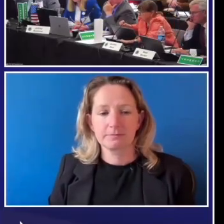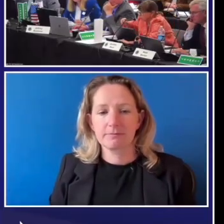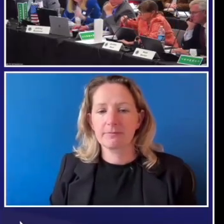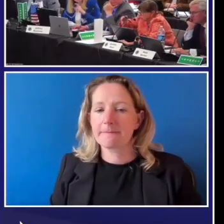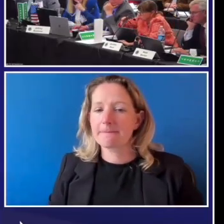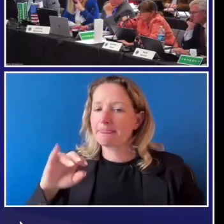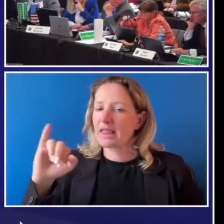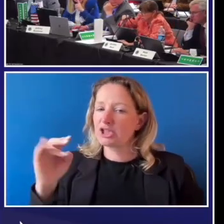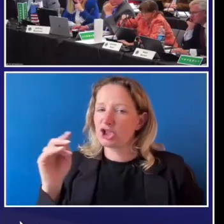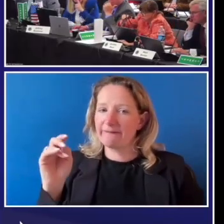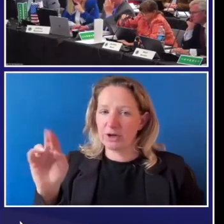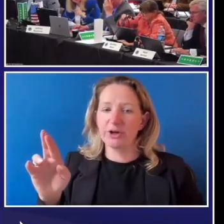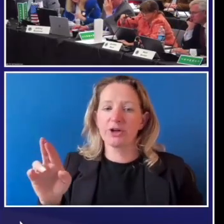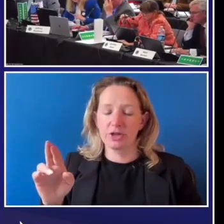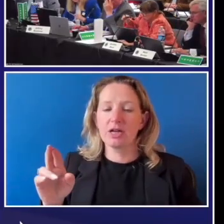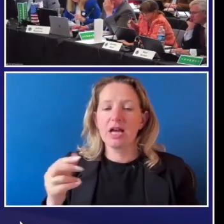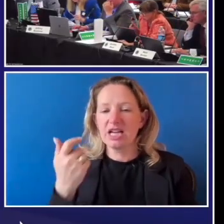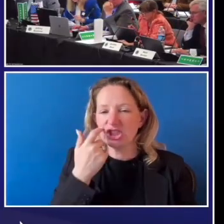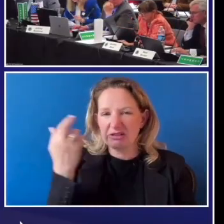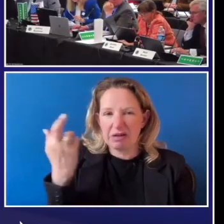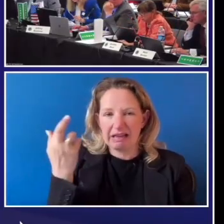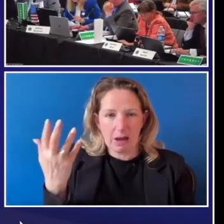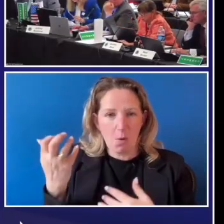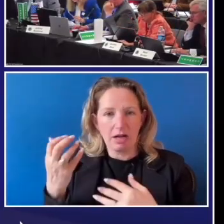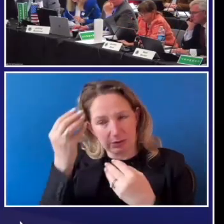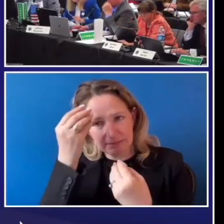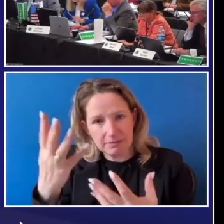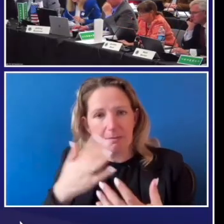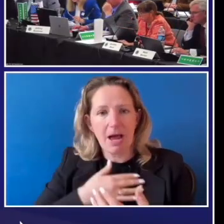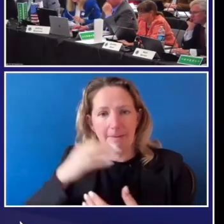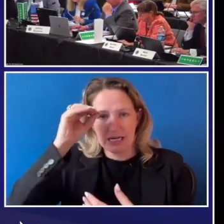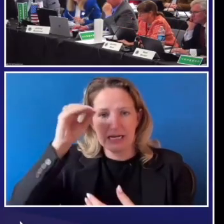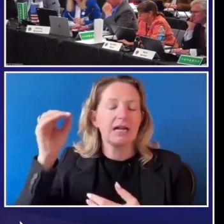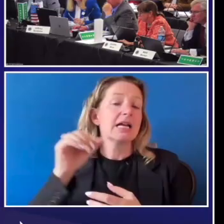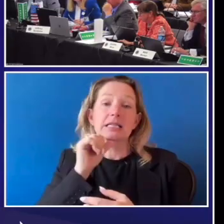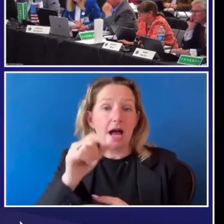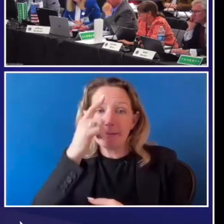Just, I want to realize I should say something about my opinion on this. It's not that I don't like the comment of lines of commerce.